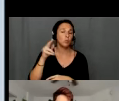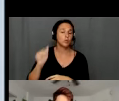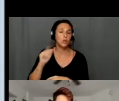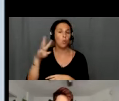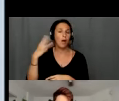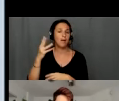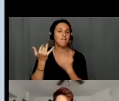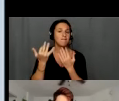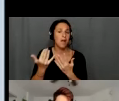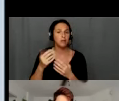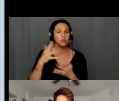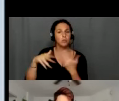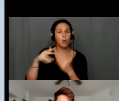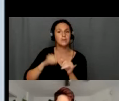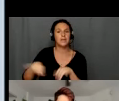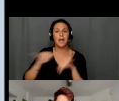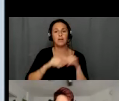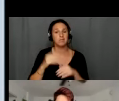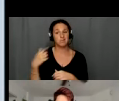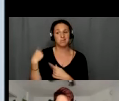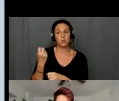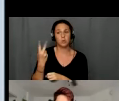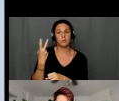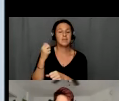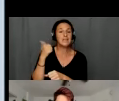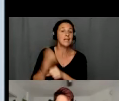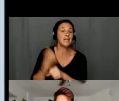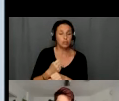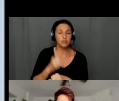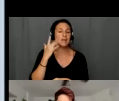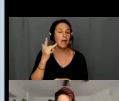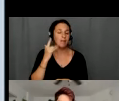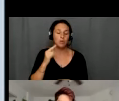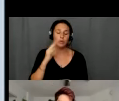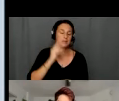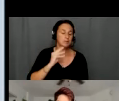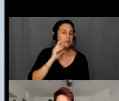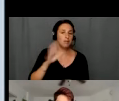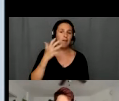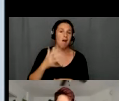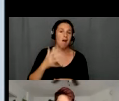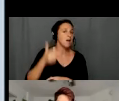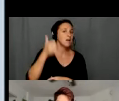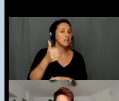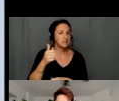Standard, and in the last decade the state of California experienced its hottest decade on record,